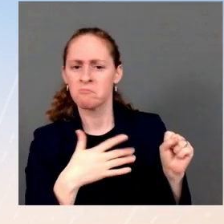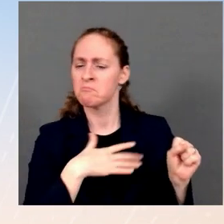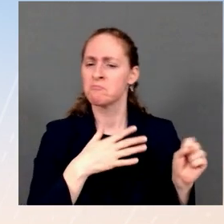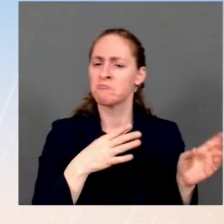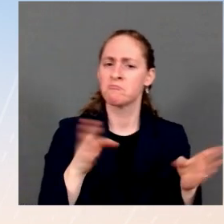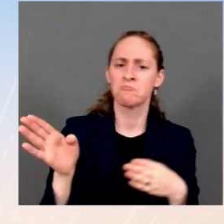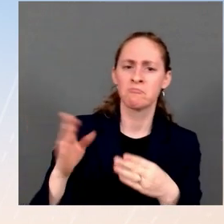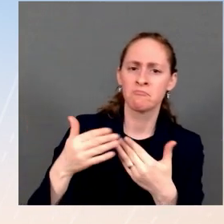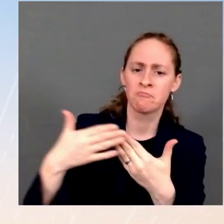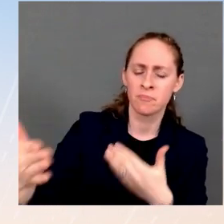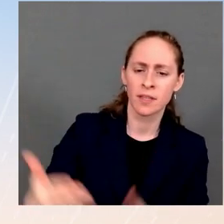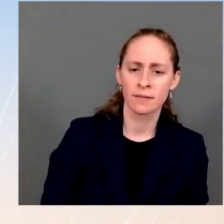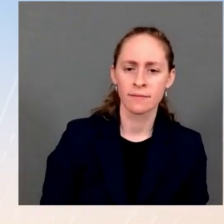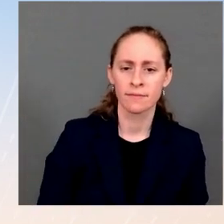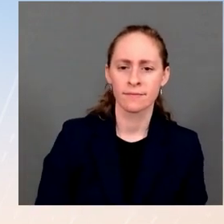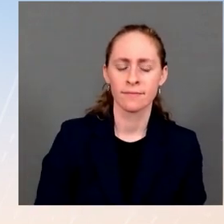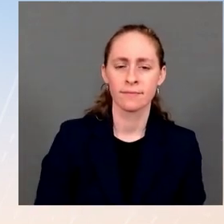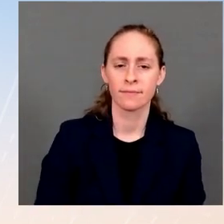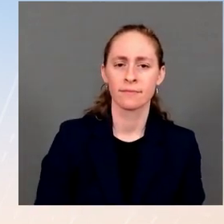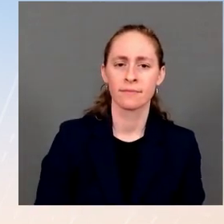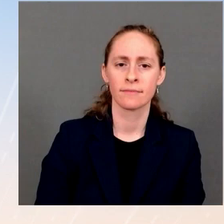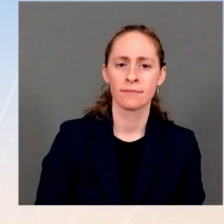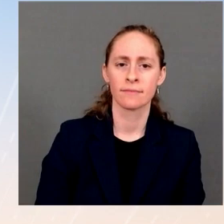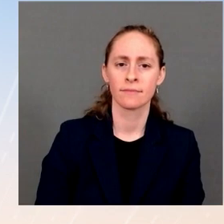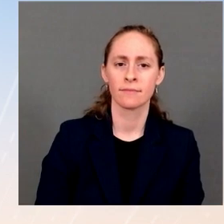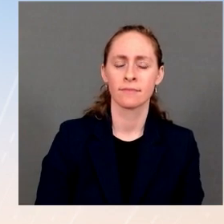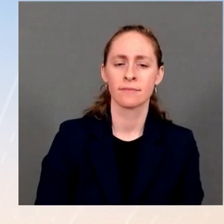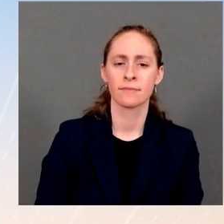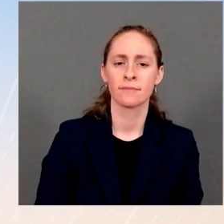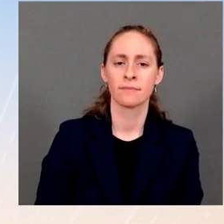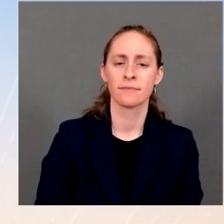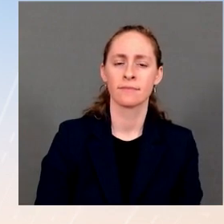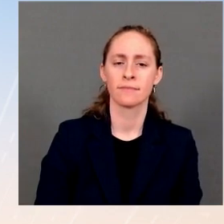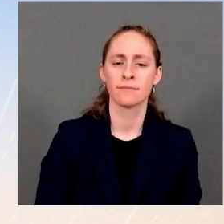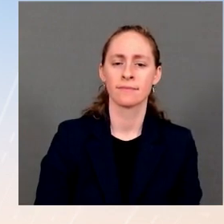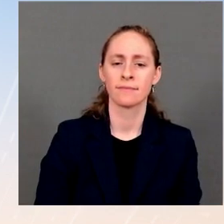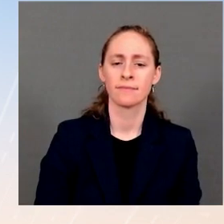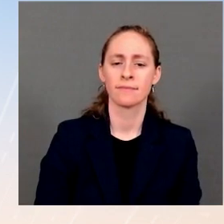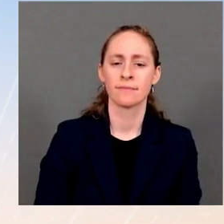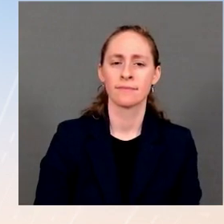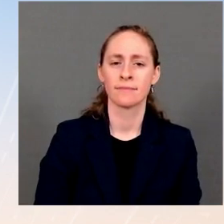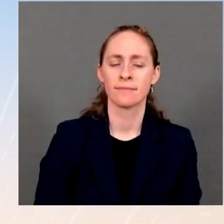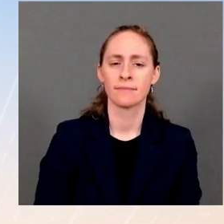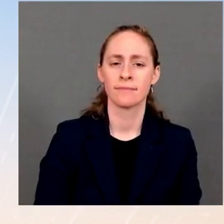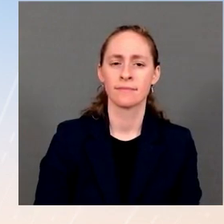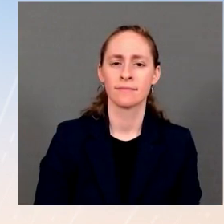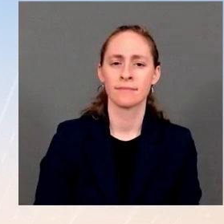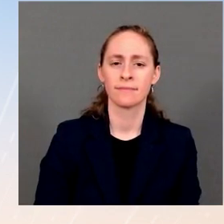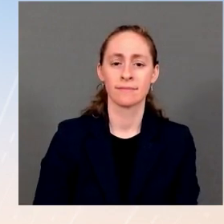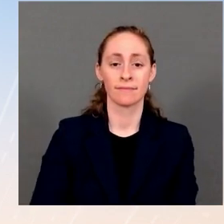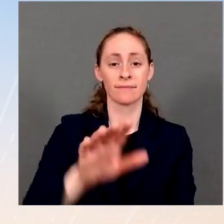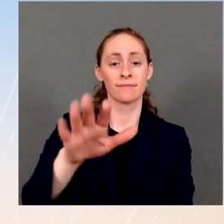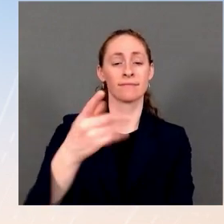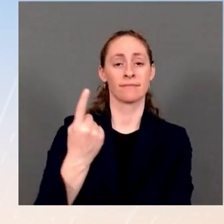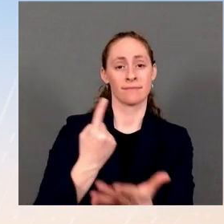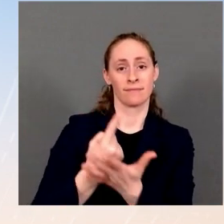that we're leaning on. Just last week, the President signed an executive order. Last week, he signed an executive order